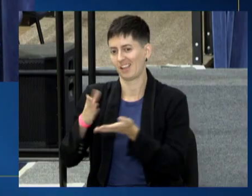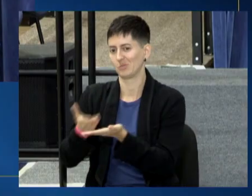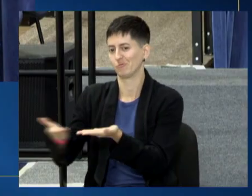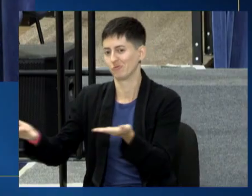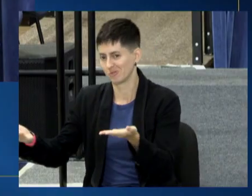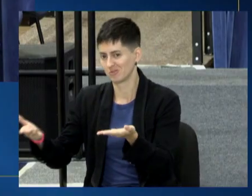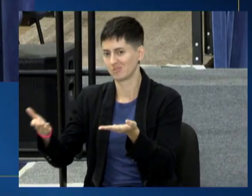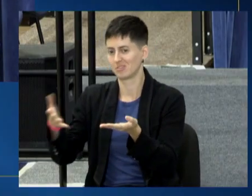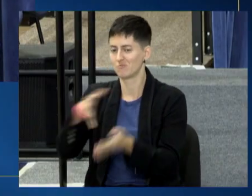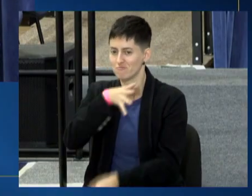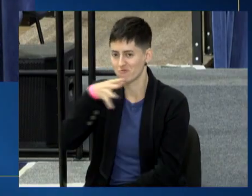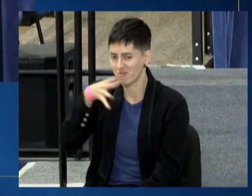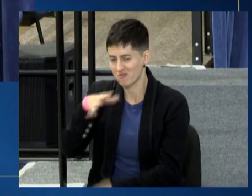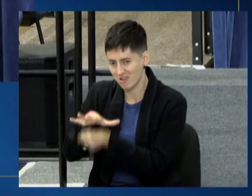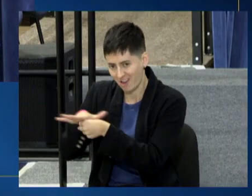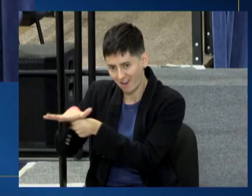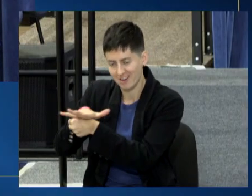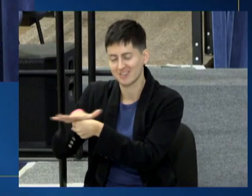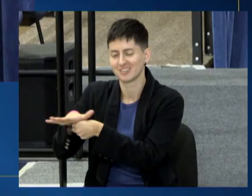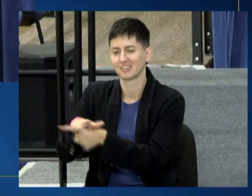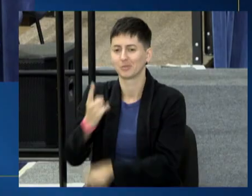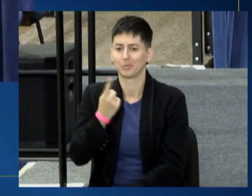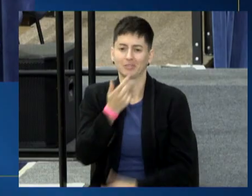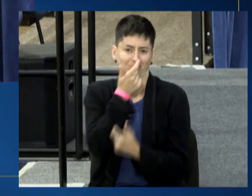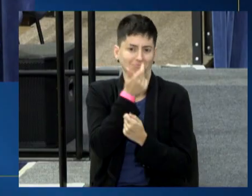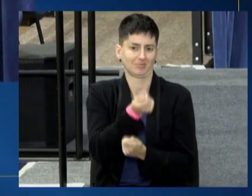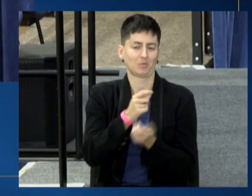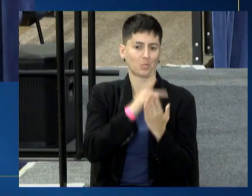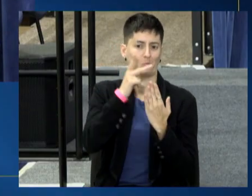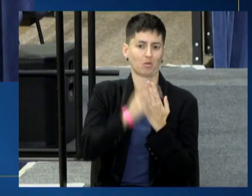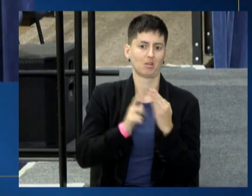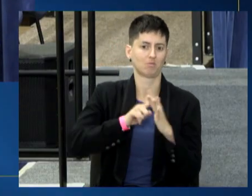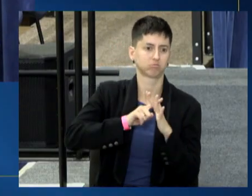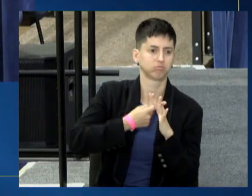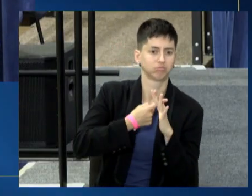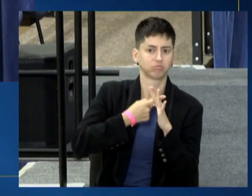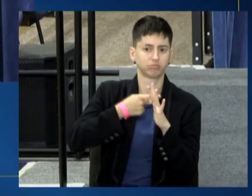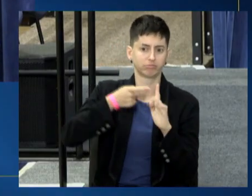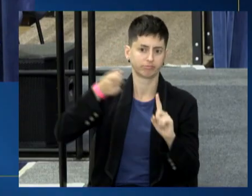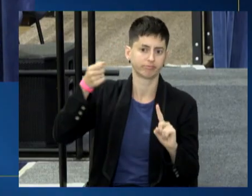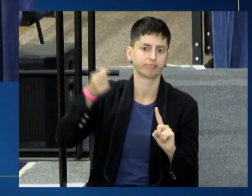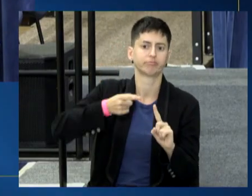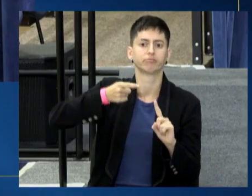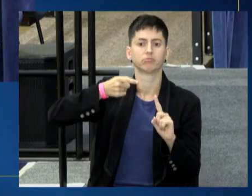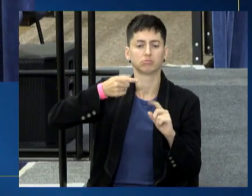Project Catalyst, is intended to provide regulatory guidance and outreach to small